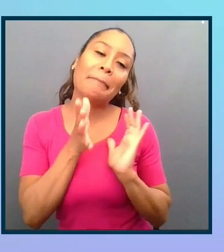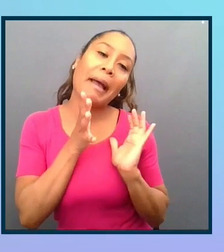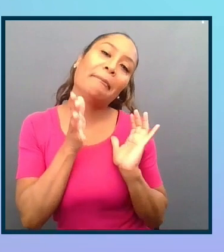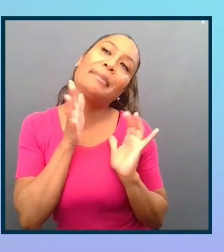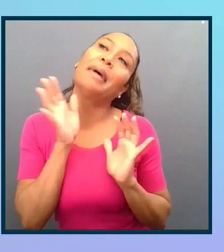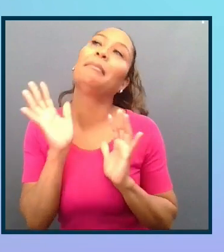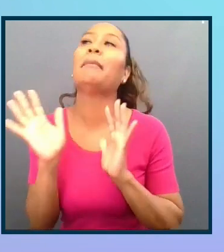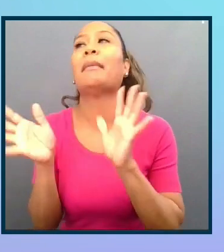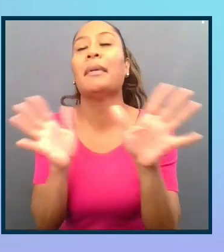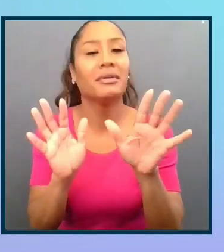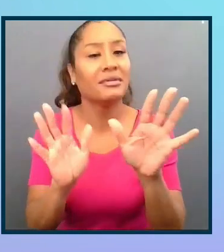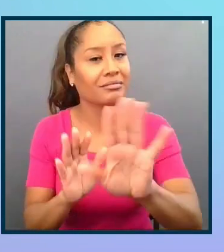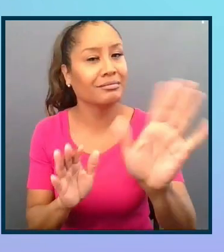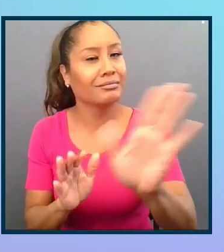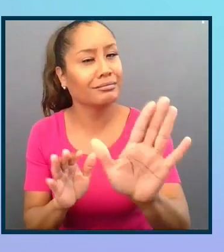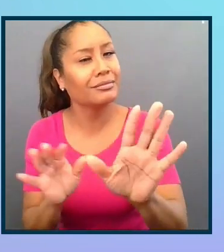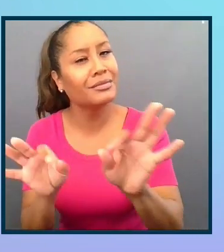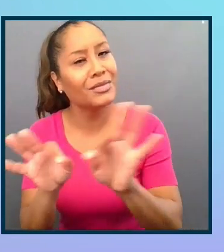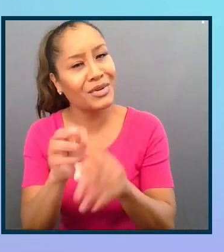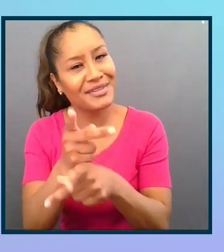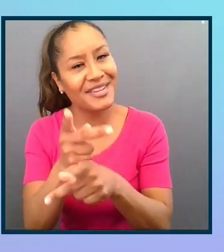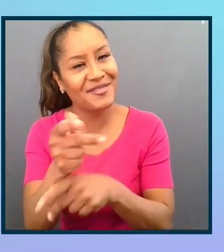but I just wanna make sure you're all taken care of yourselves.